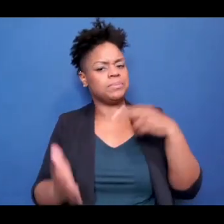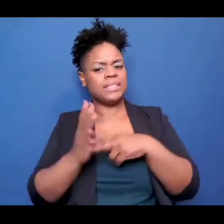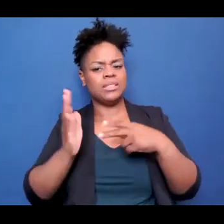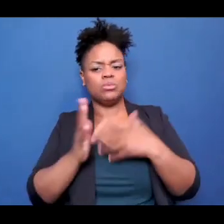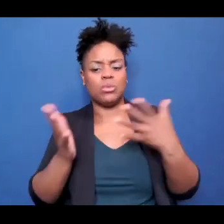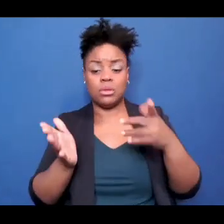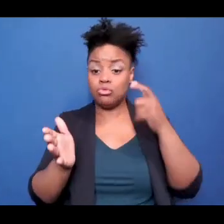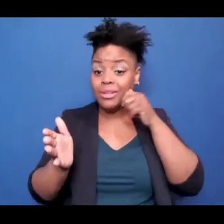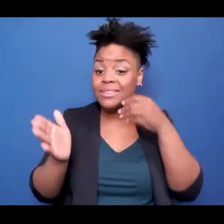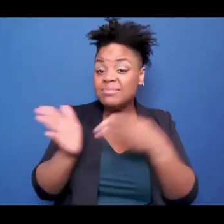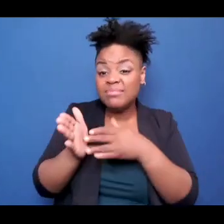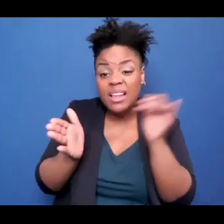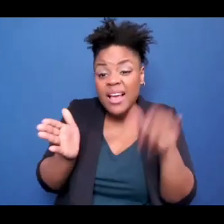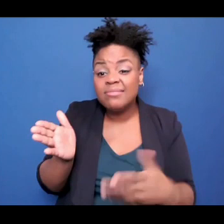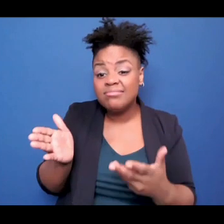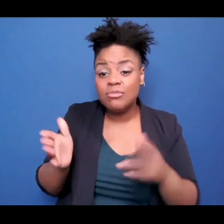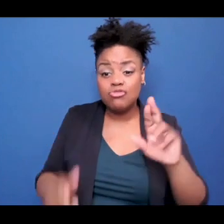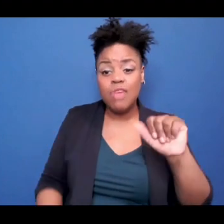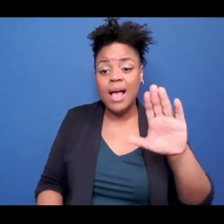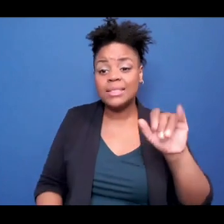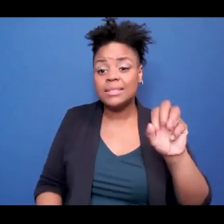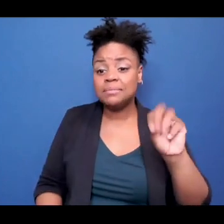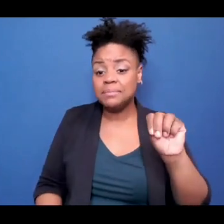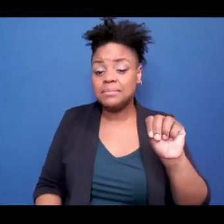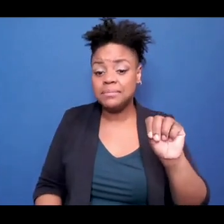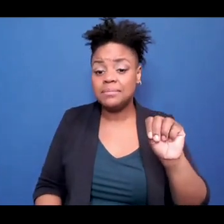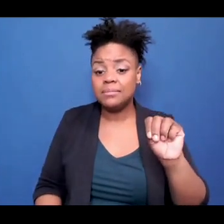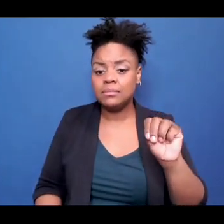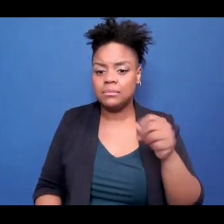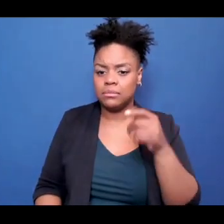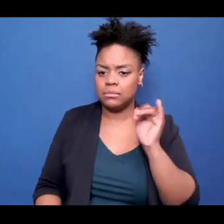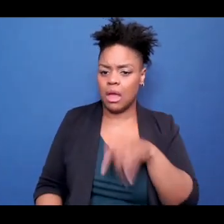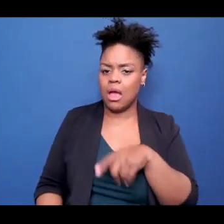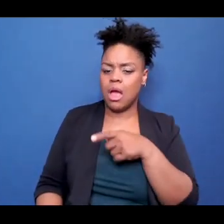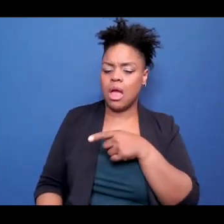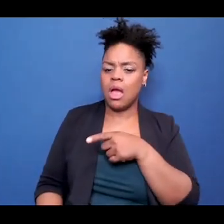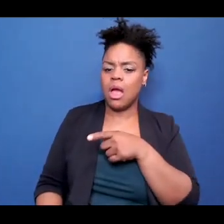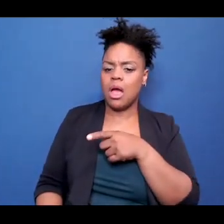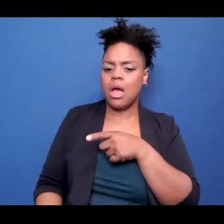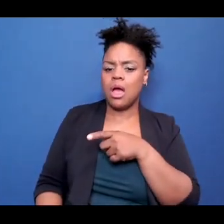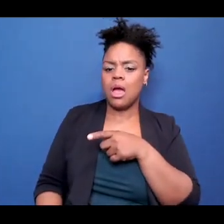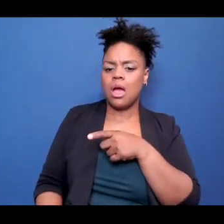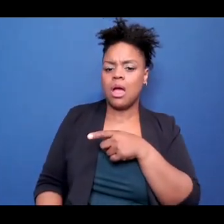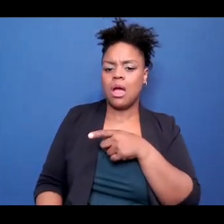TO TALK ABOUT RACISM. SO DR. RHEA BOYD AND COLLEAGUES WROTE ON THE HEALTH AFFAIRS